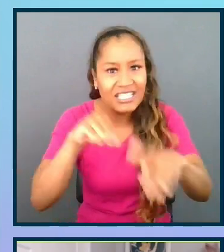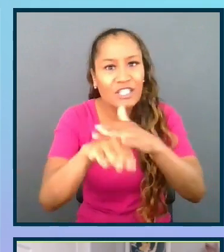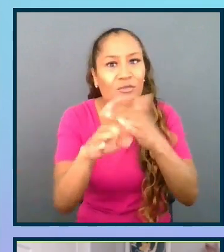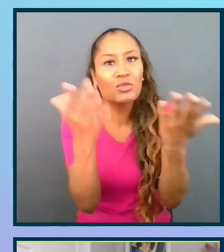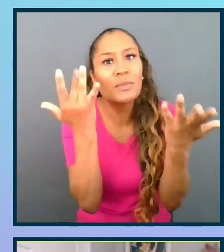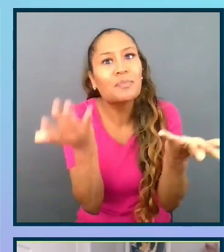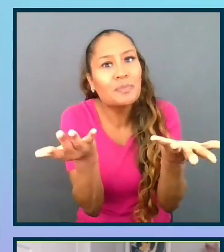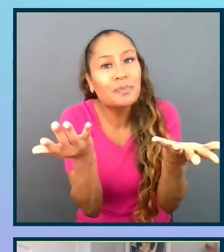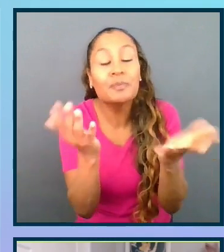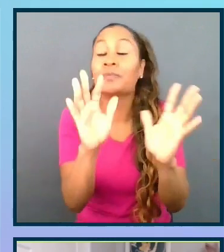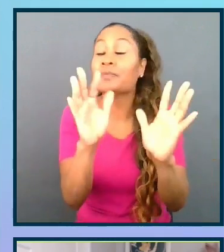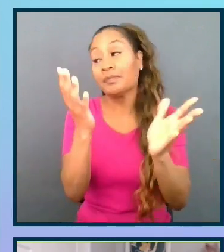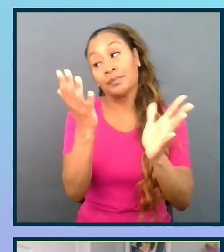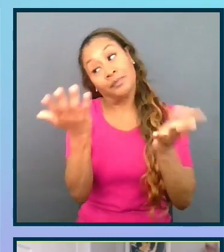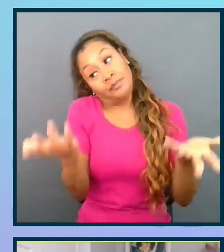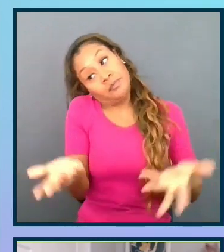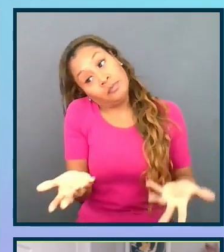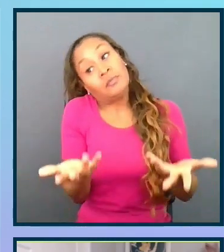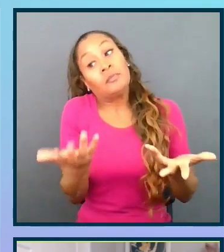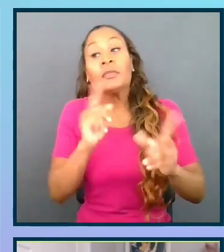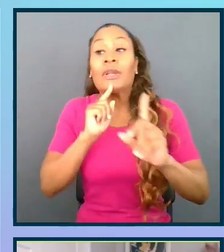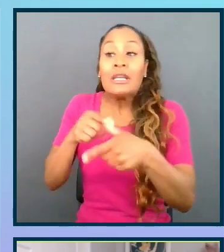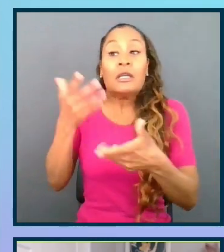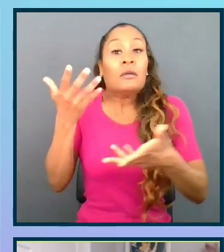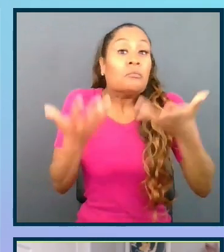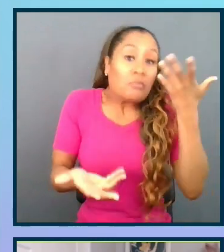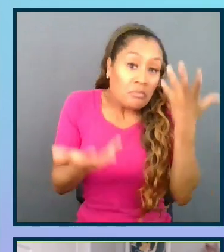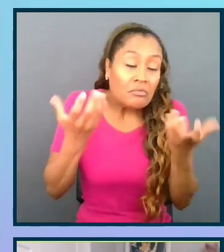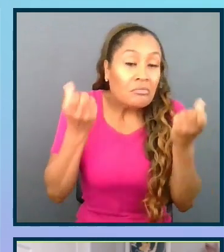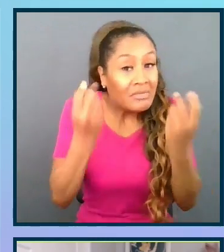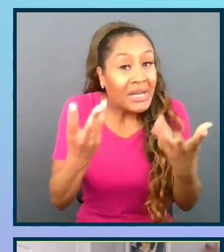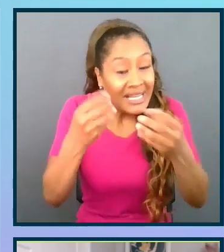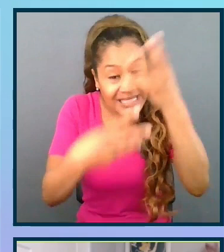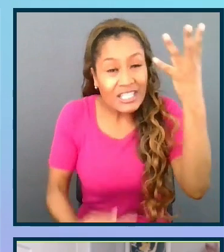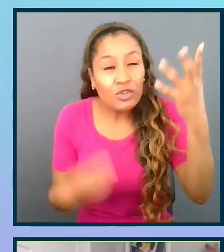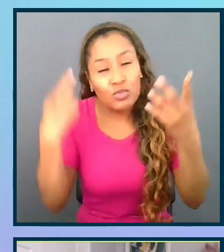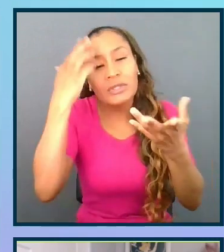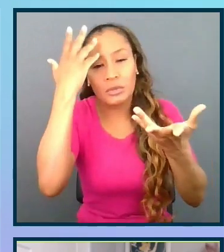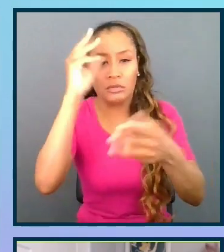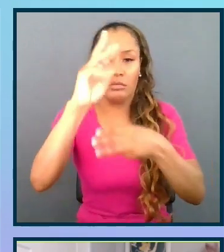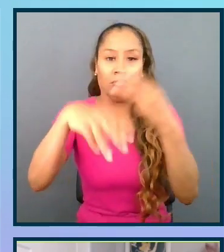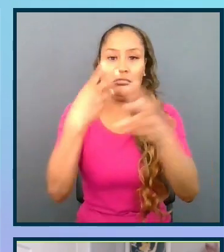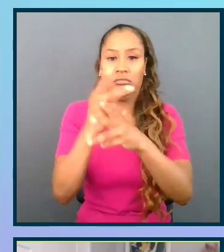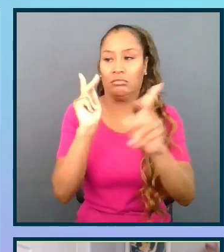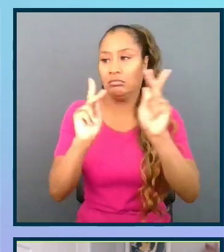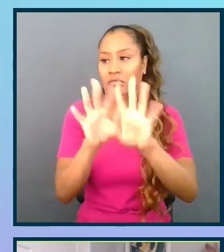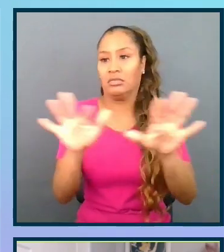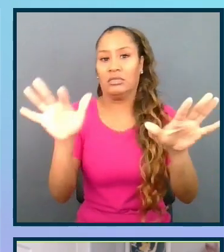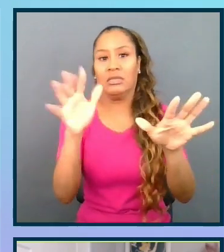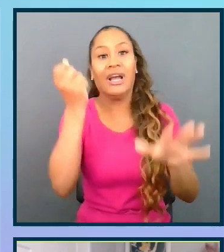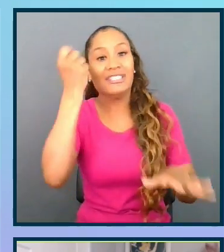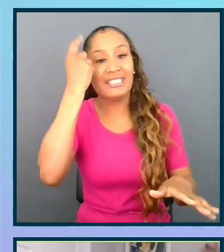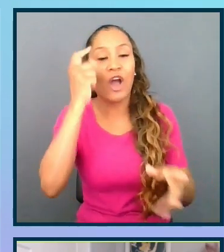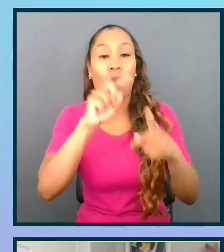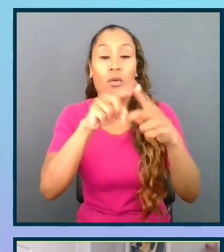Well, there could be many reasons for this. And I think certainly, societal understanding or lack thereof around disabilities